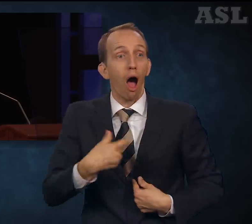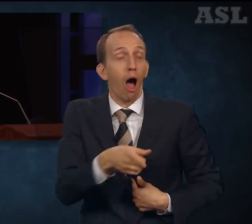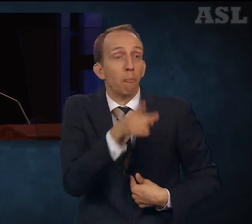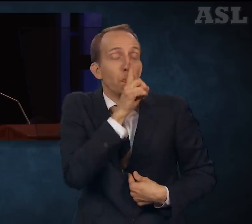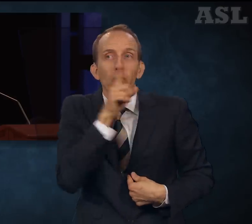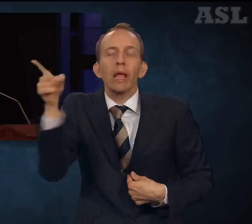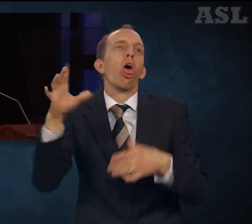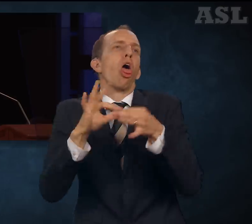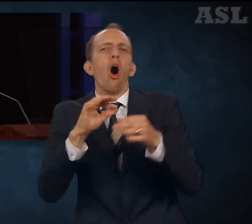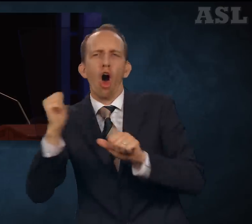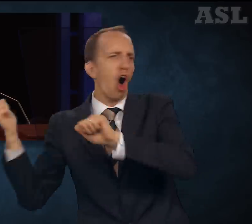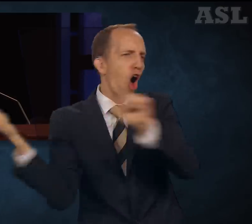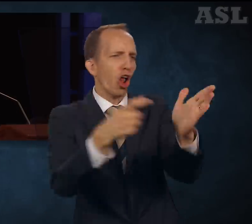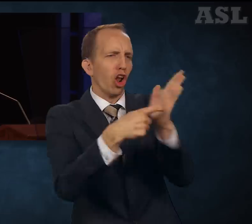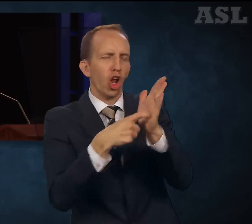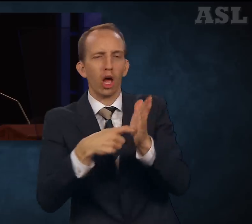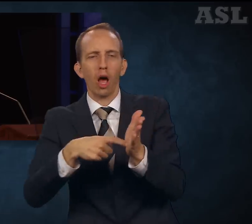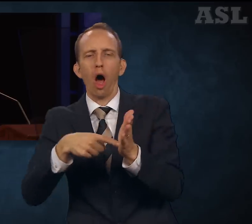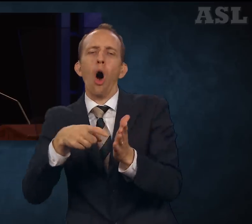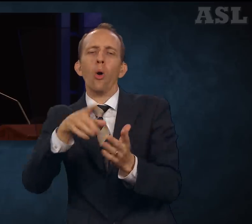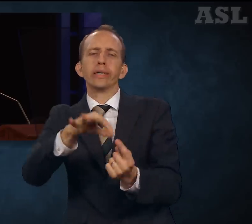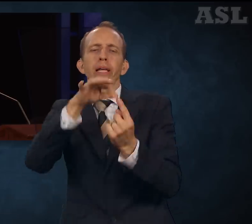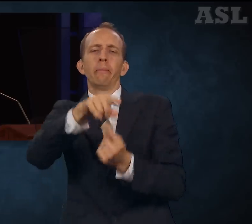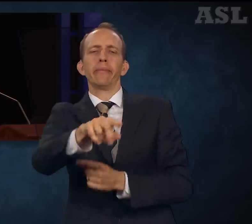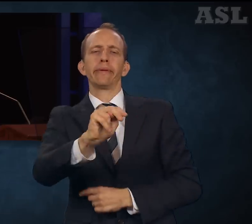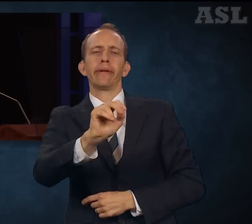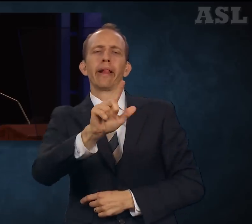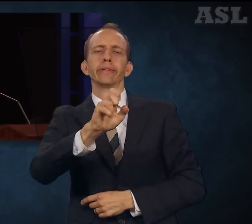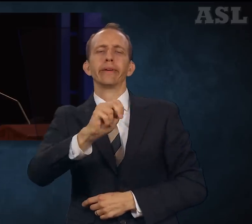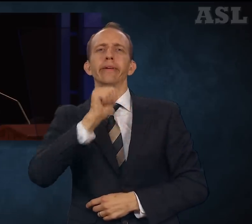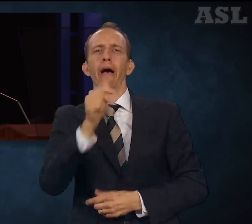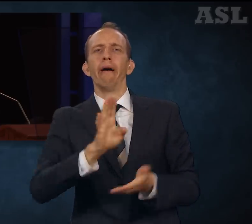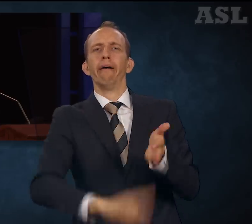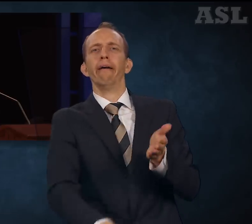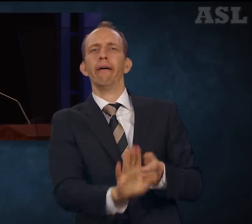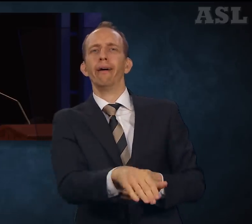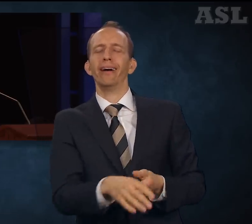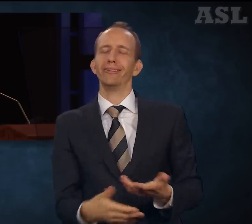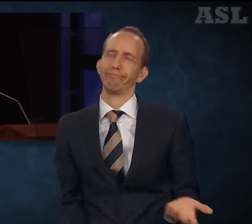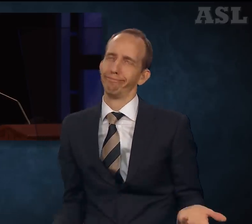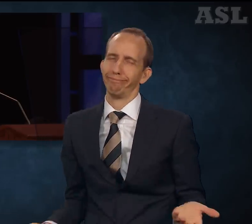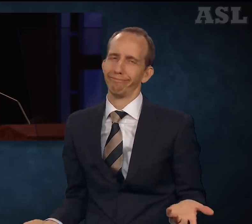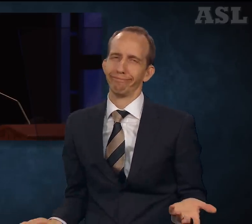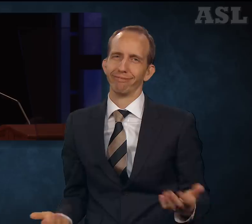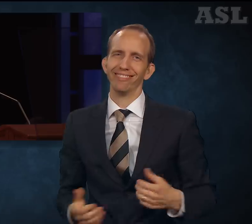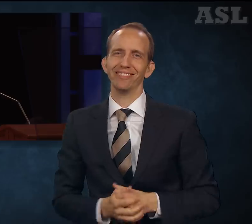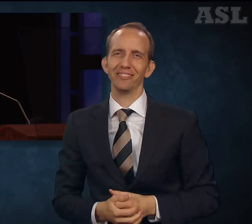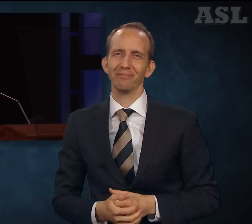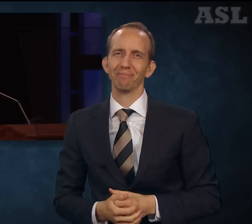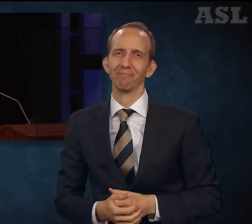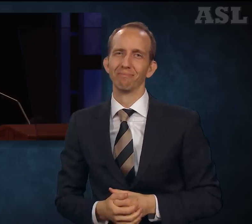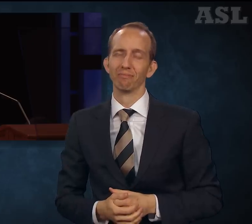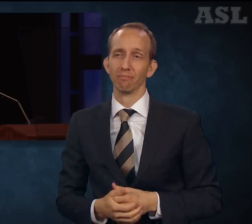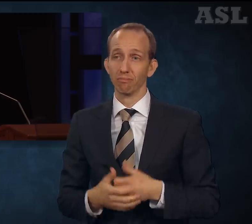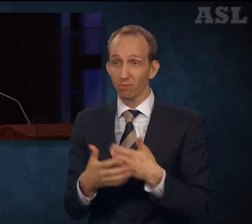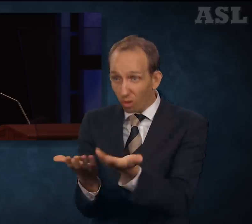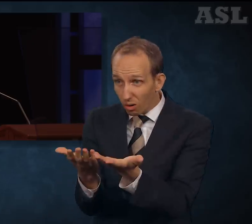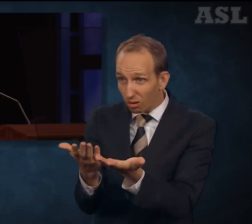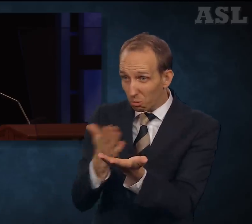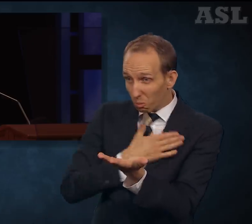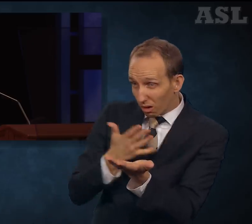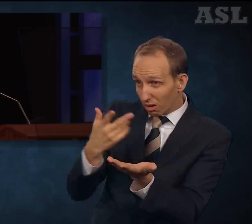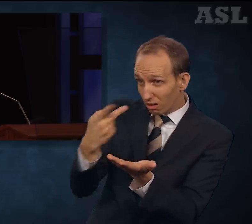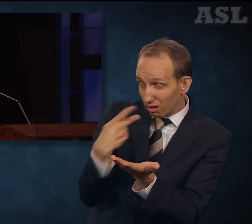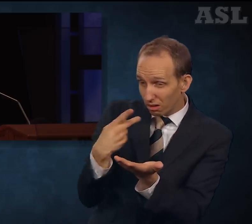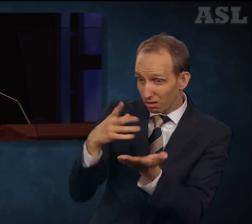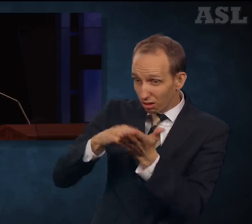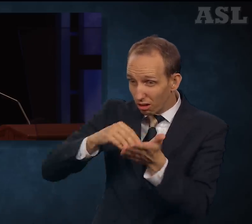AND I DID NOT HEAR HIM SAY,